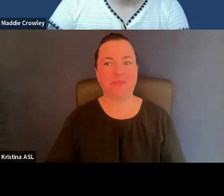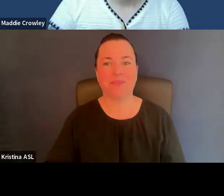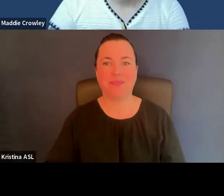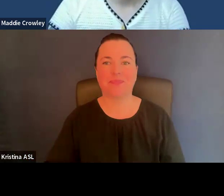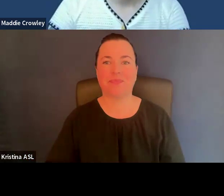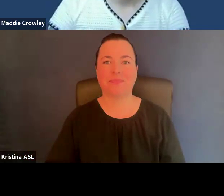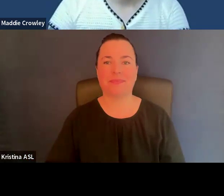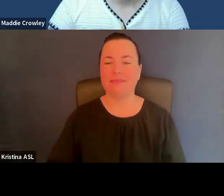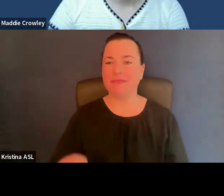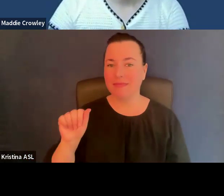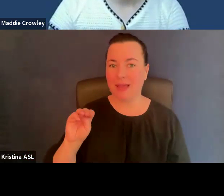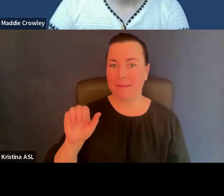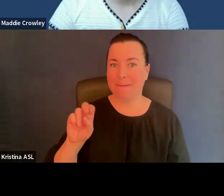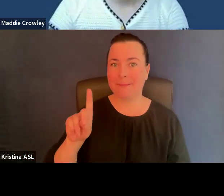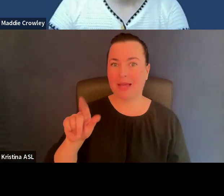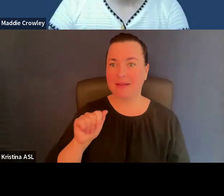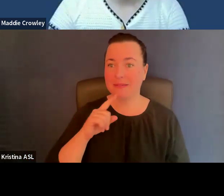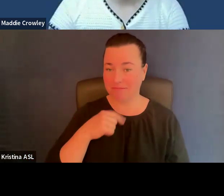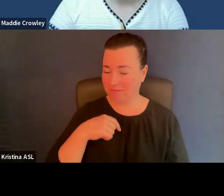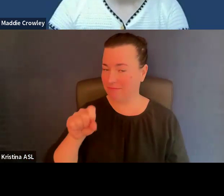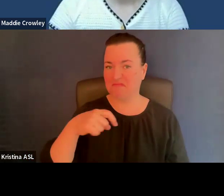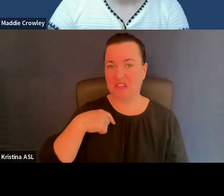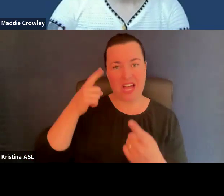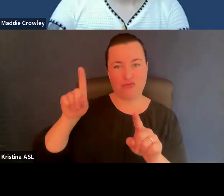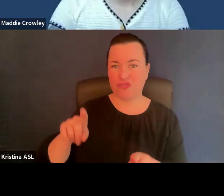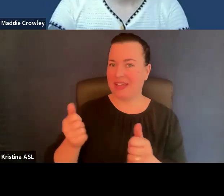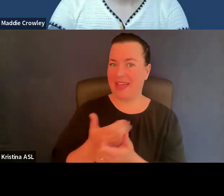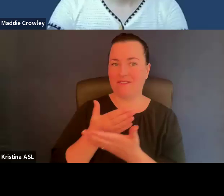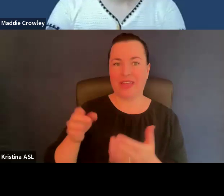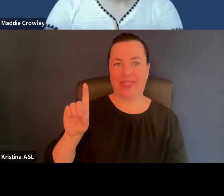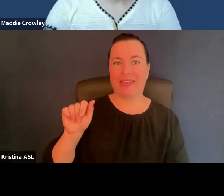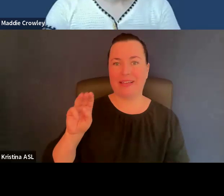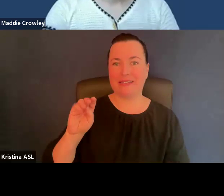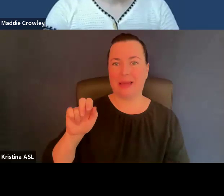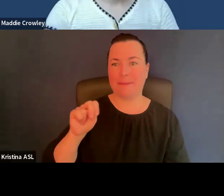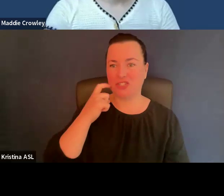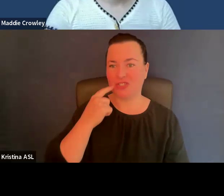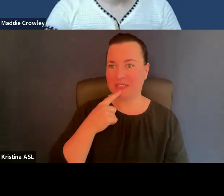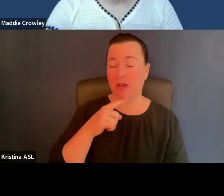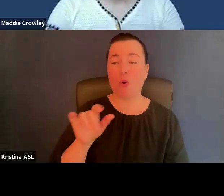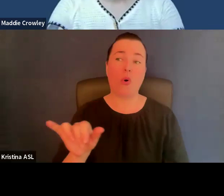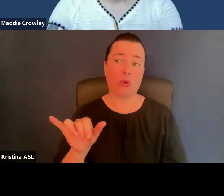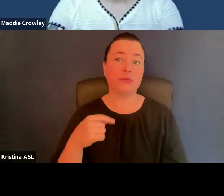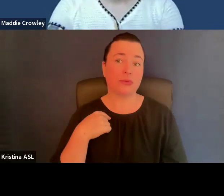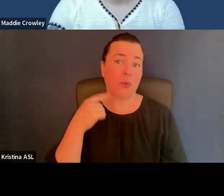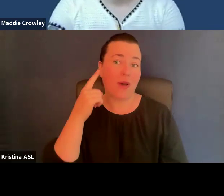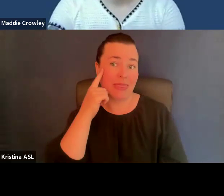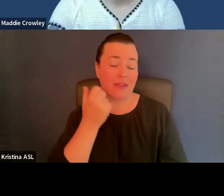I think I agree with everything that Damian just said. I also think that self-advocacy is an active process